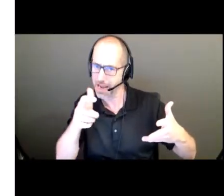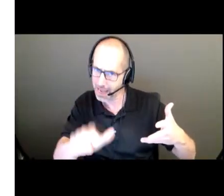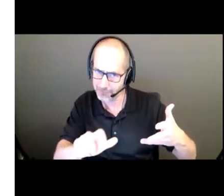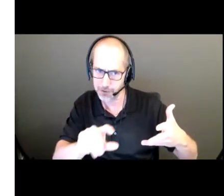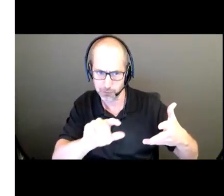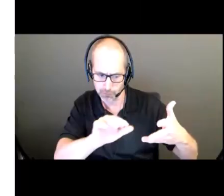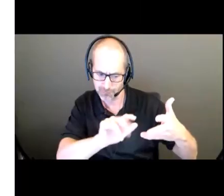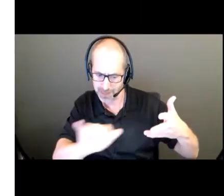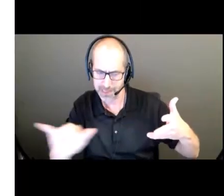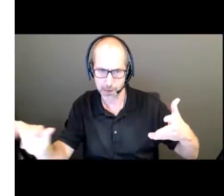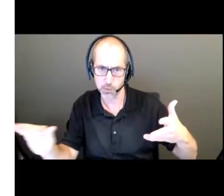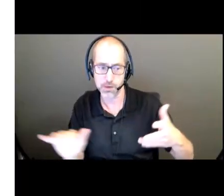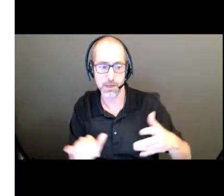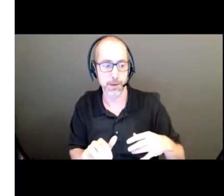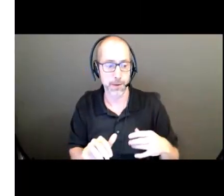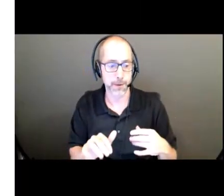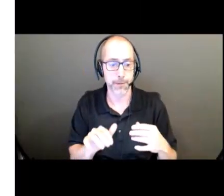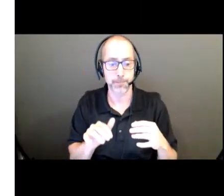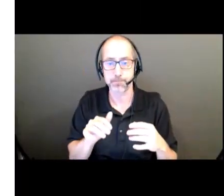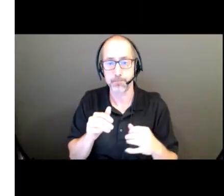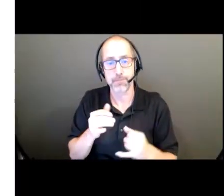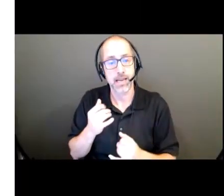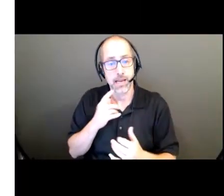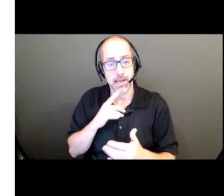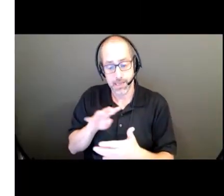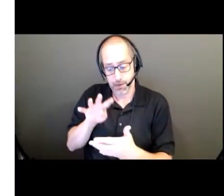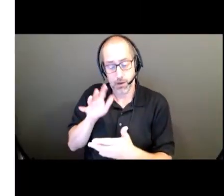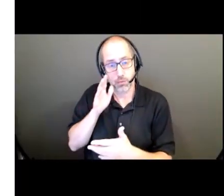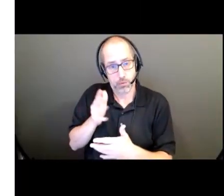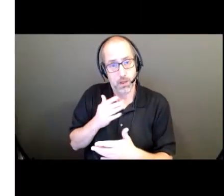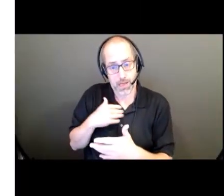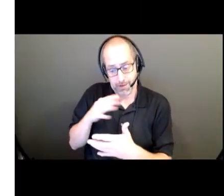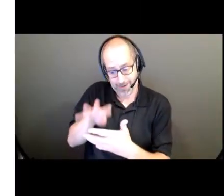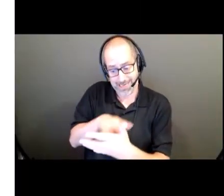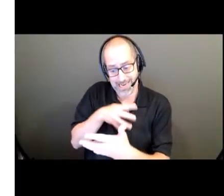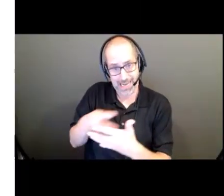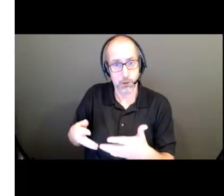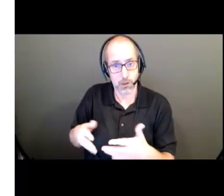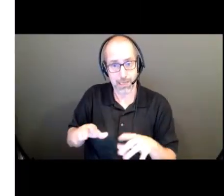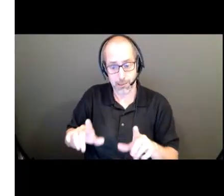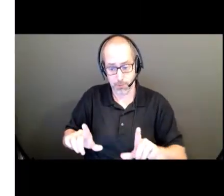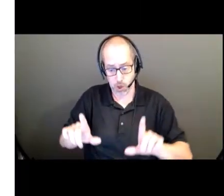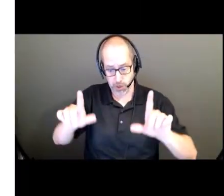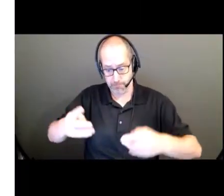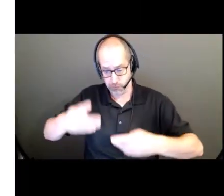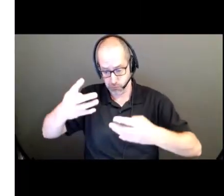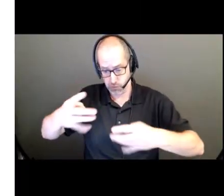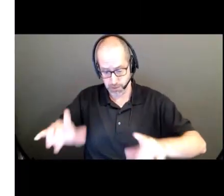A table summarizing the total amount can be found at the bottom of the page, which